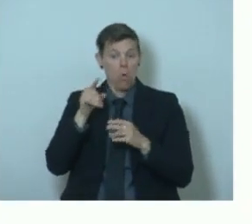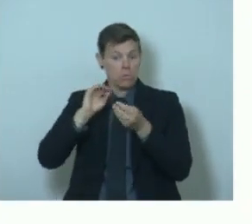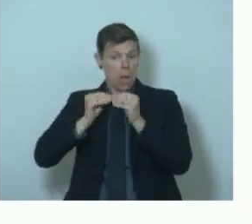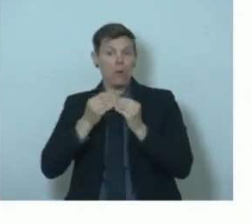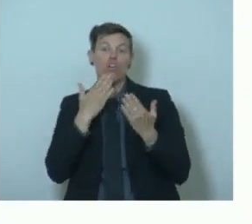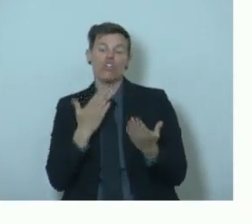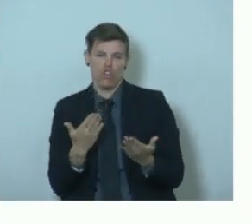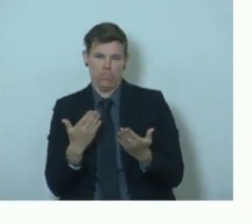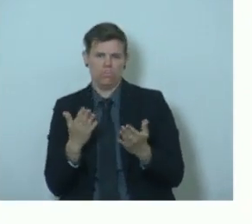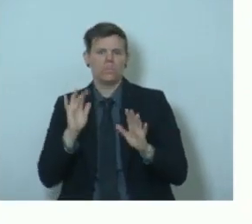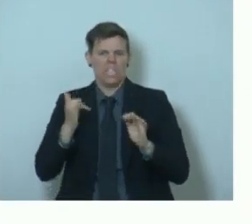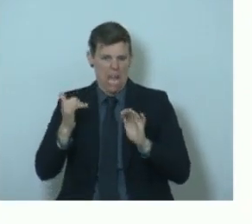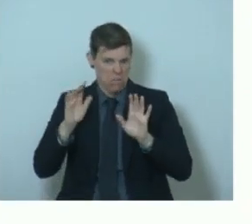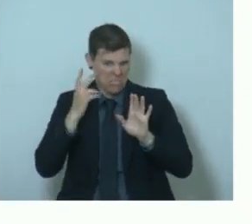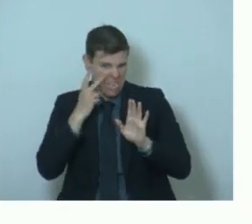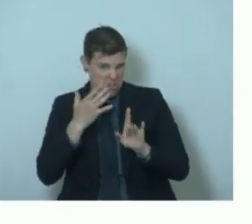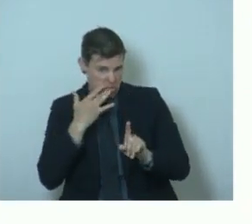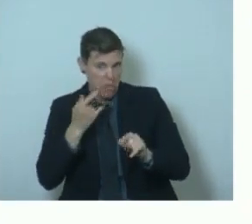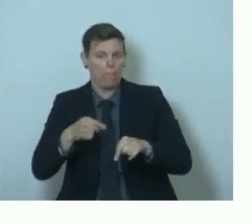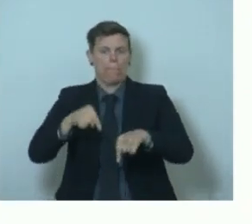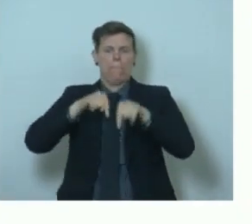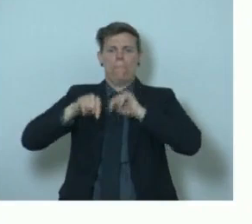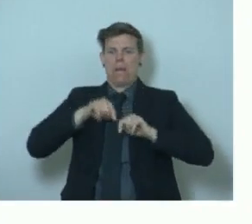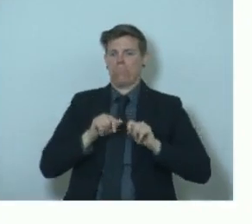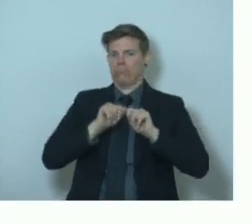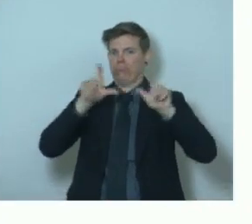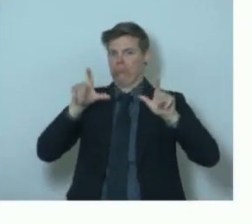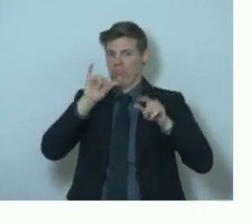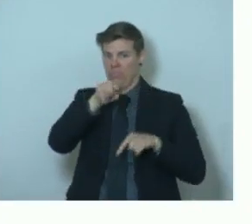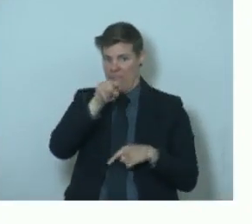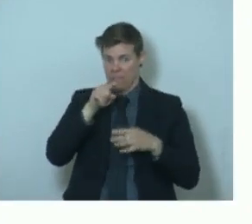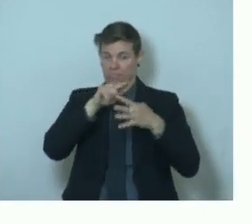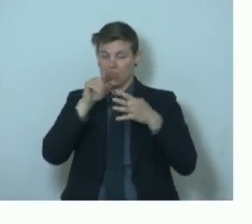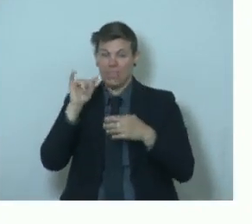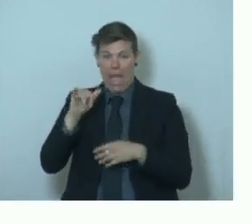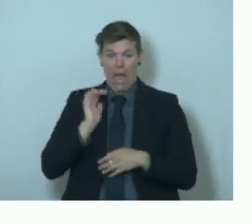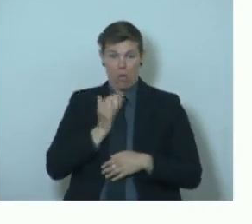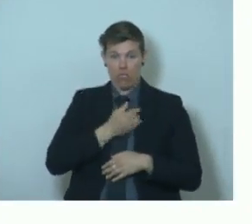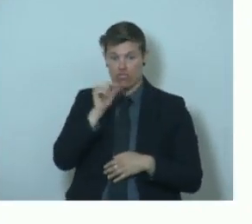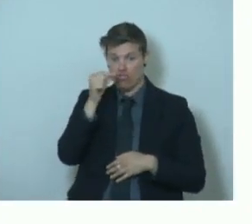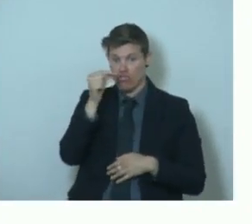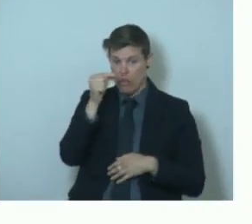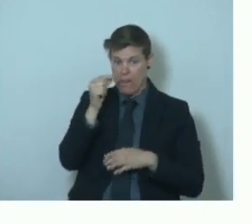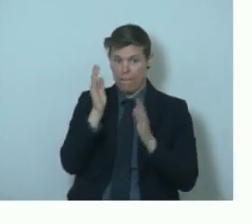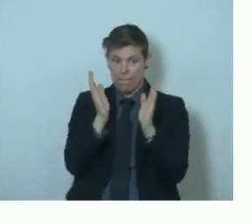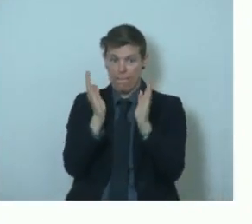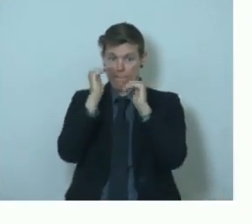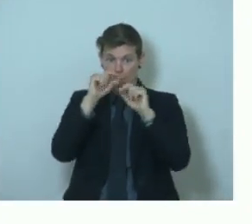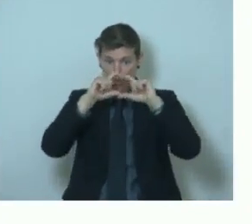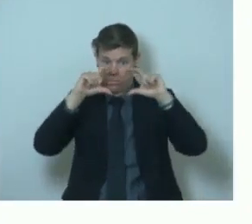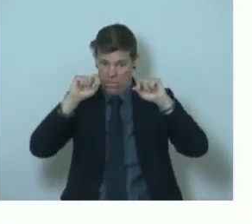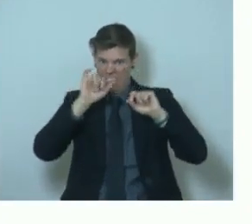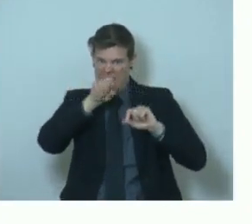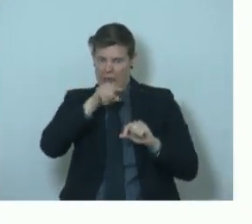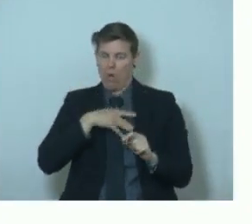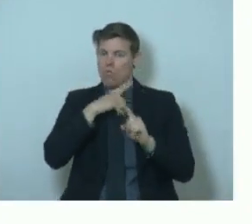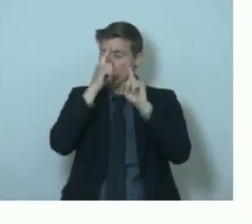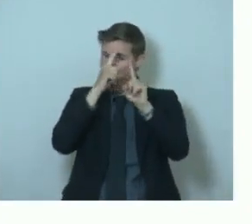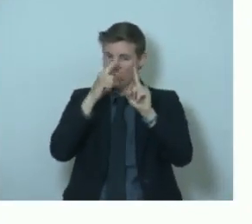OUR HOSPITAL CAPACITY IS GOOD. I’M GOING TO HAVE YOU GO BACK.